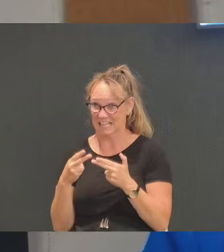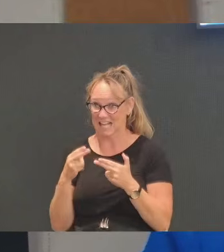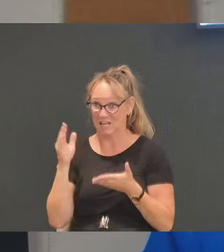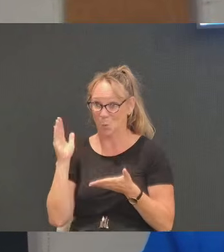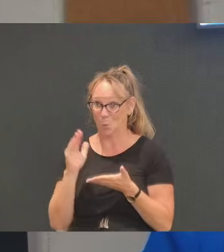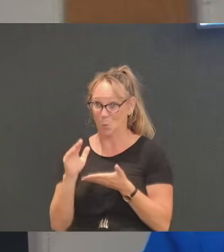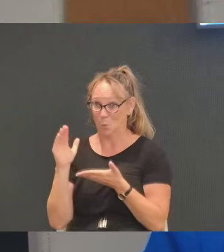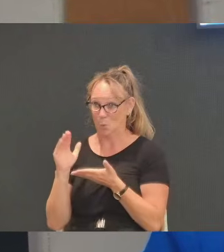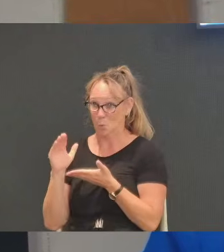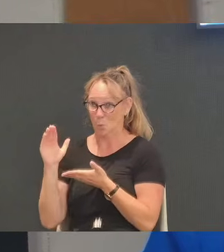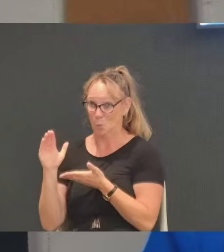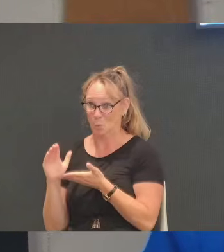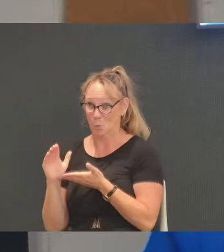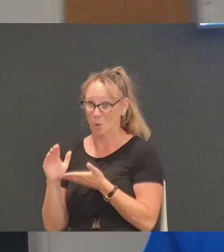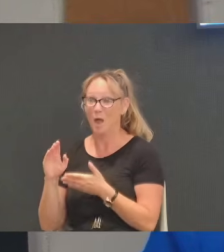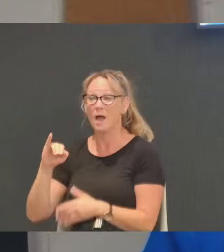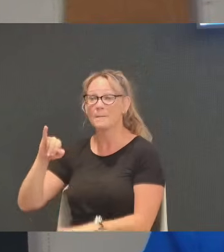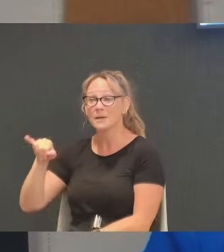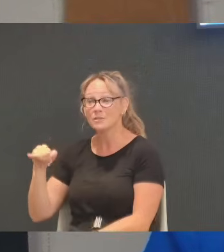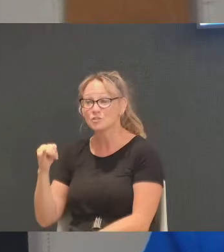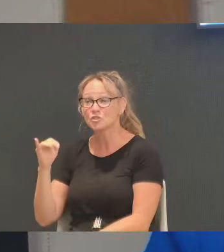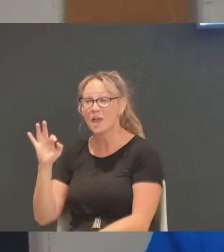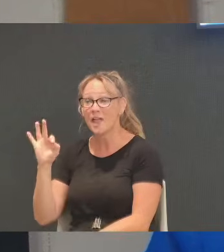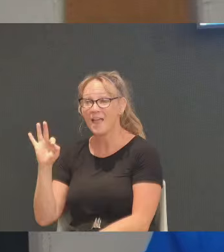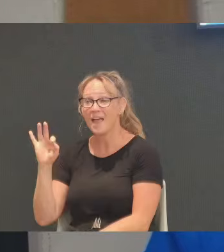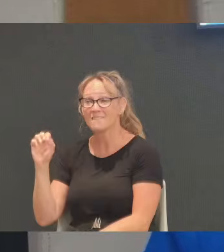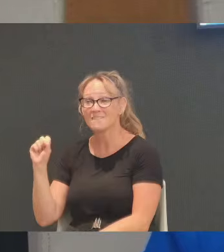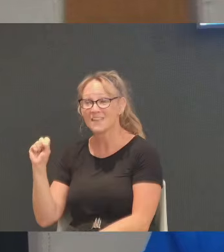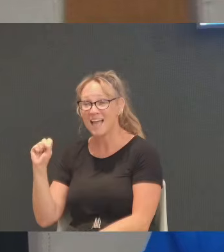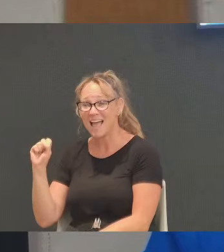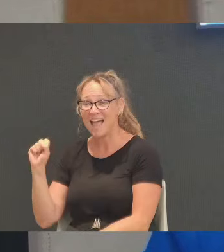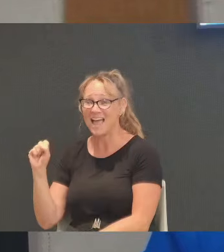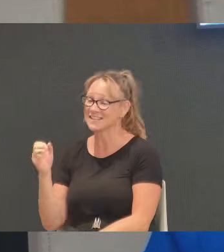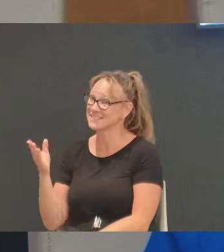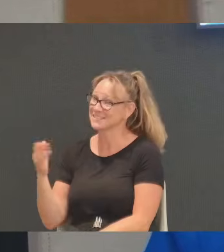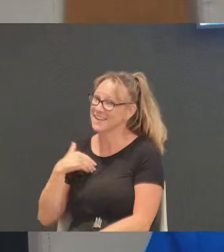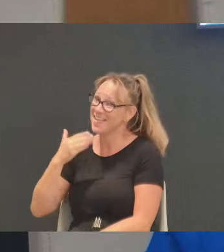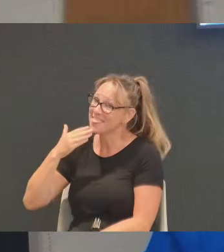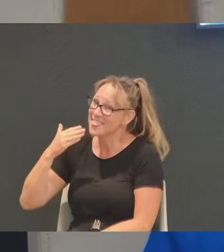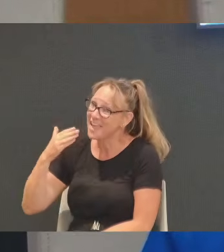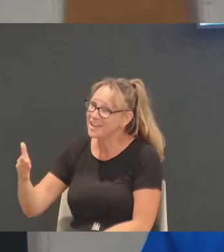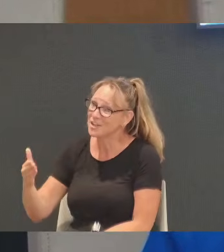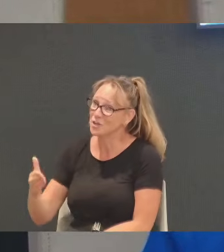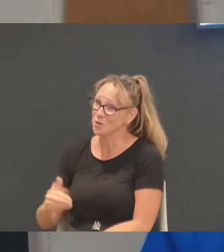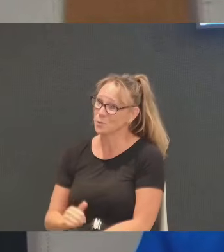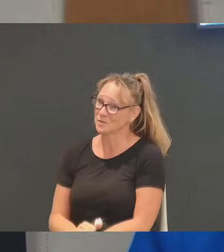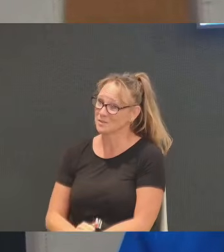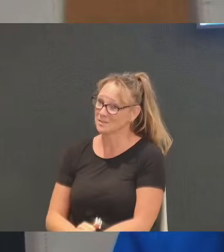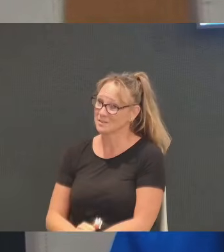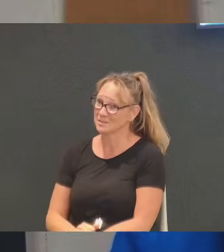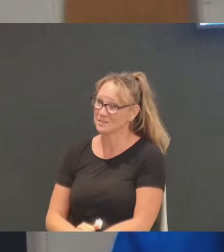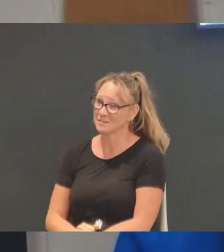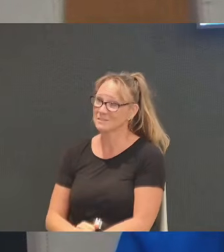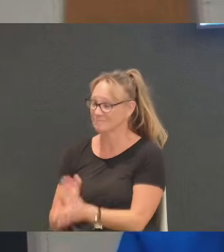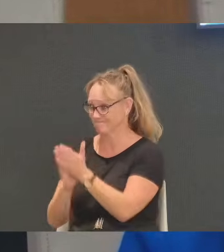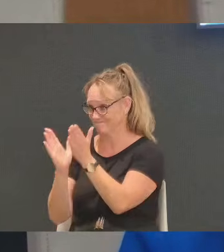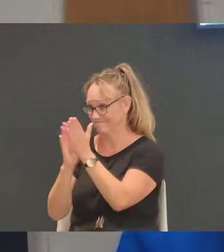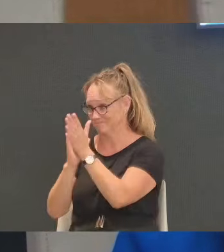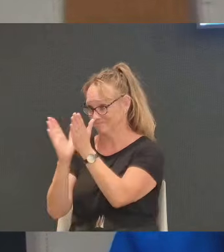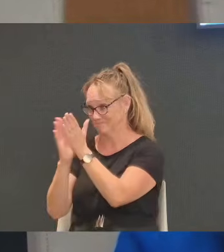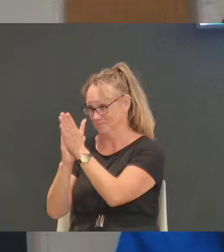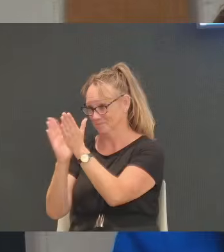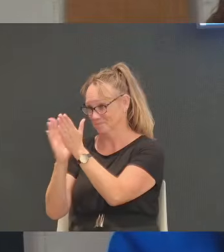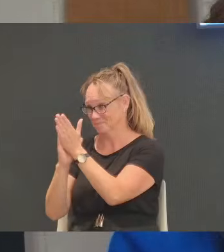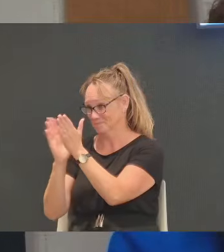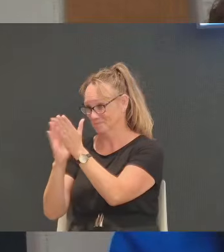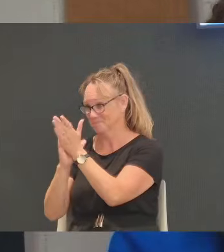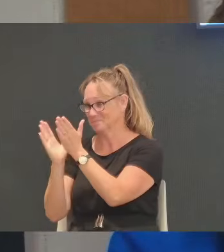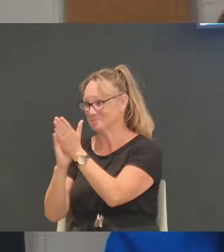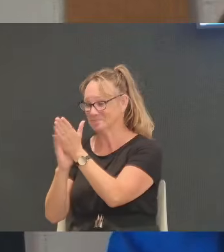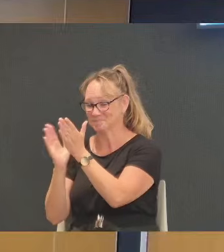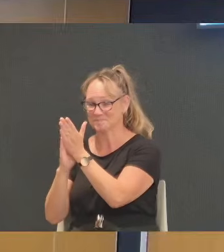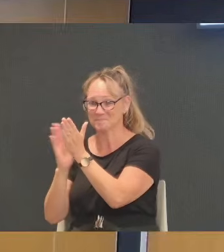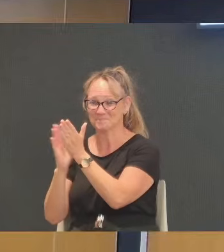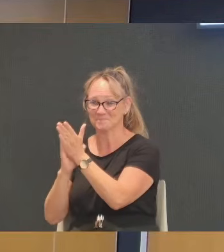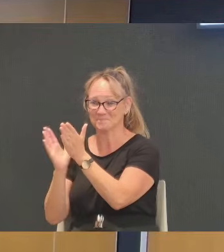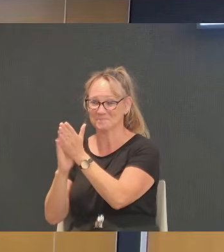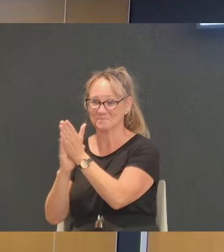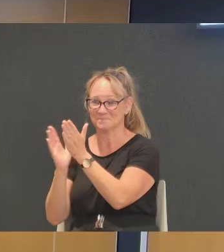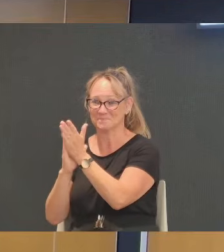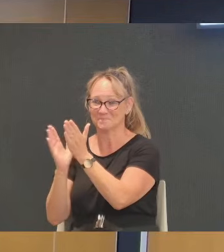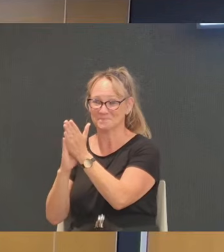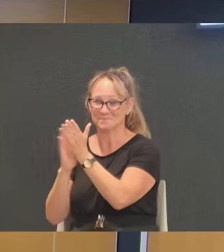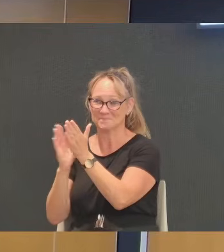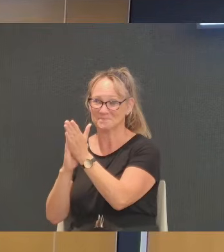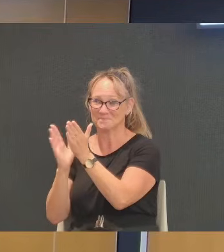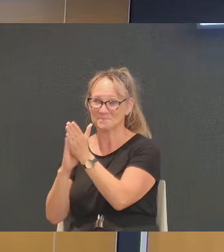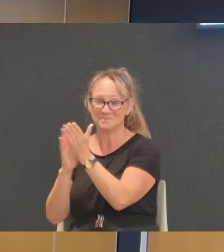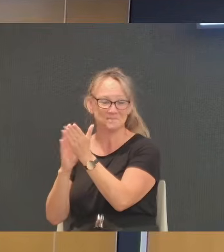being the safety net for the county. So I want to thank you for that as we move into Yes, please.